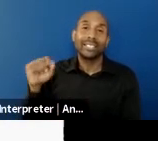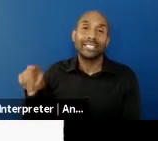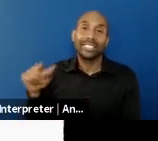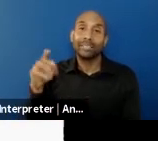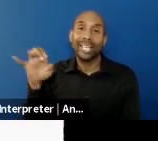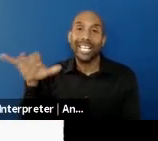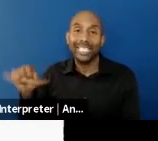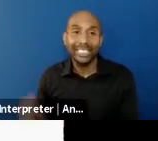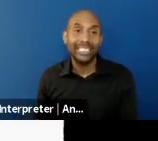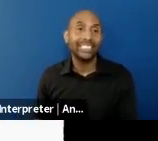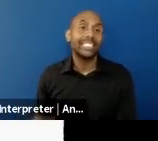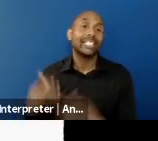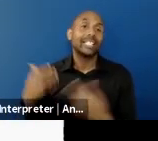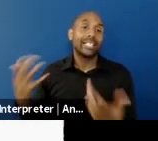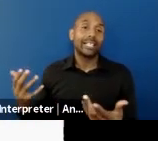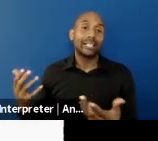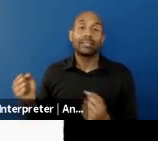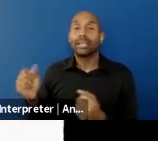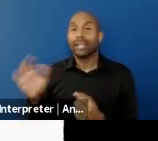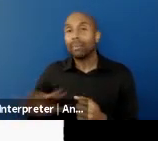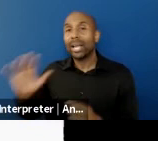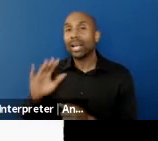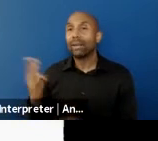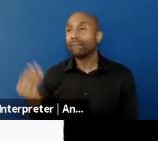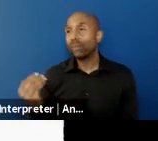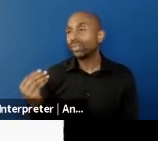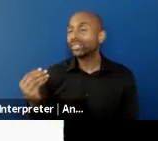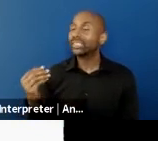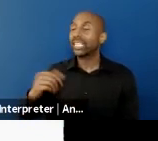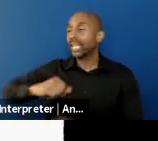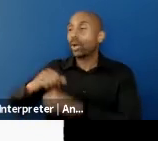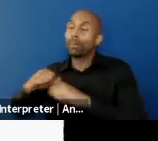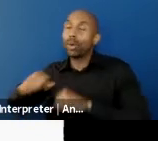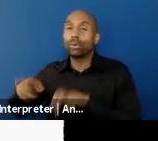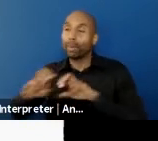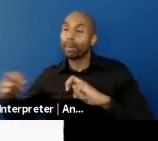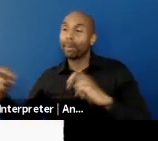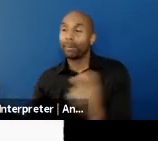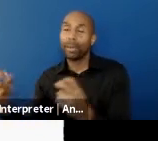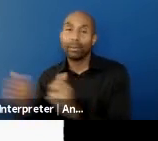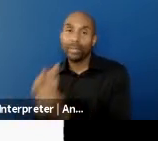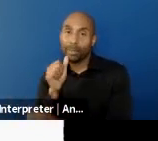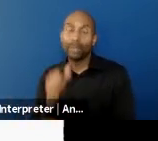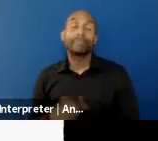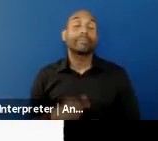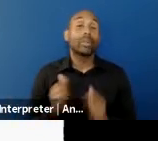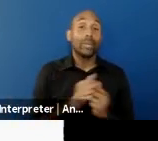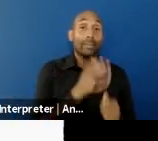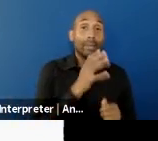There are things attached to memories in the warm peanuts is attached to everything. And so, my dad's like we have to see Ali.